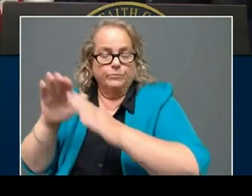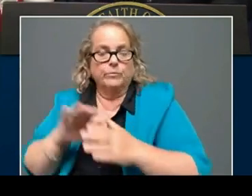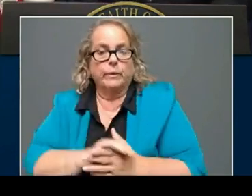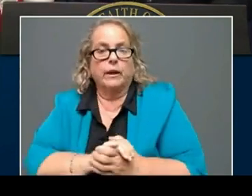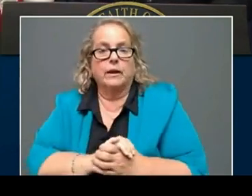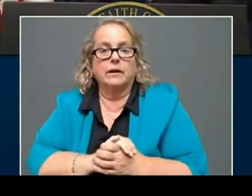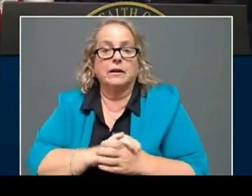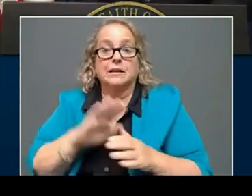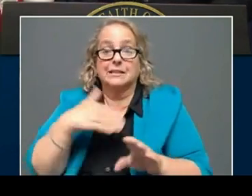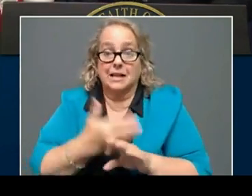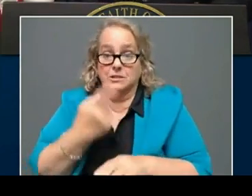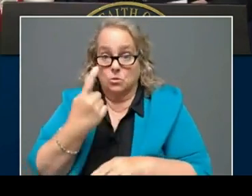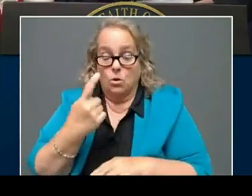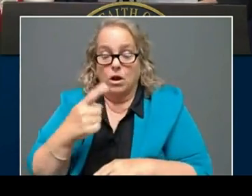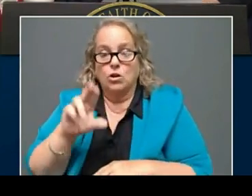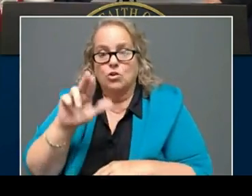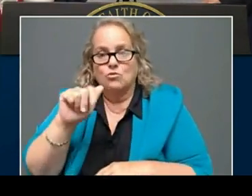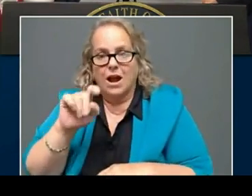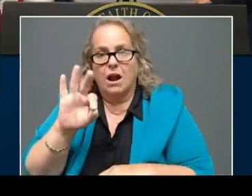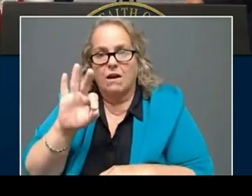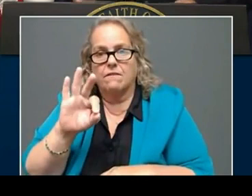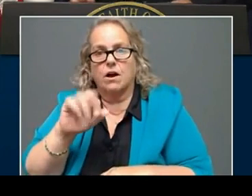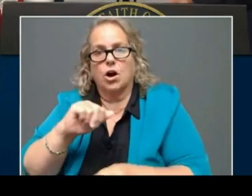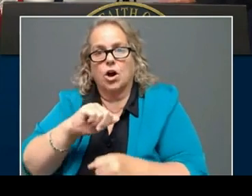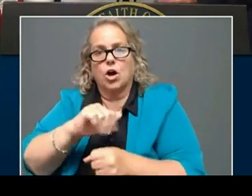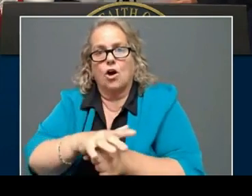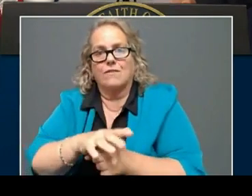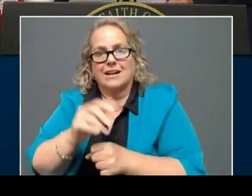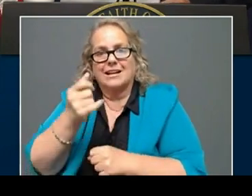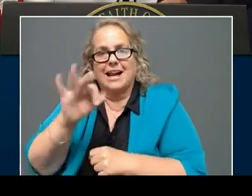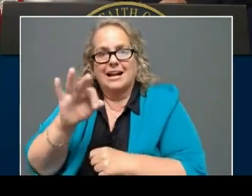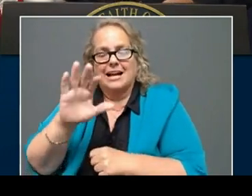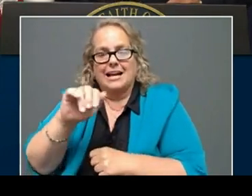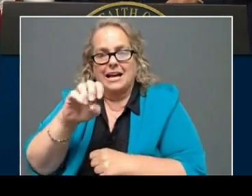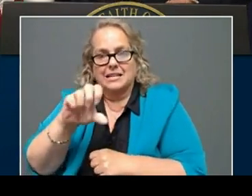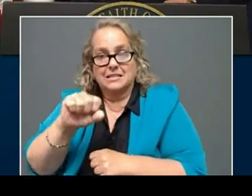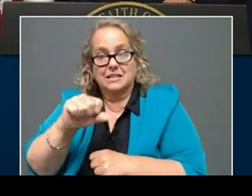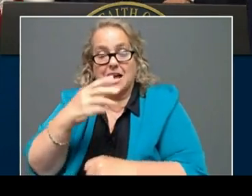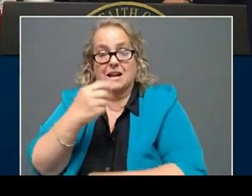19 cases and vaccinations. I'm gonna let dr stack go over that one. He's got